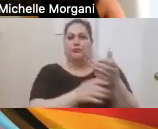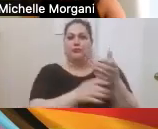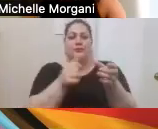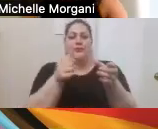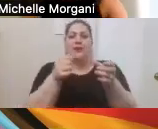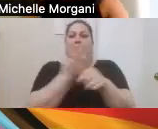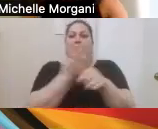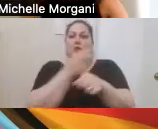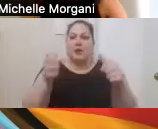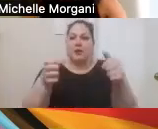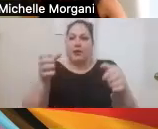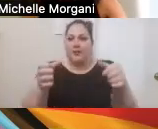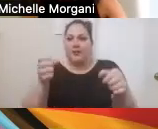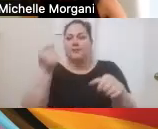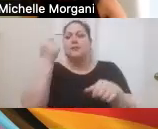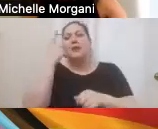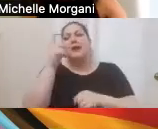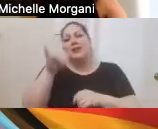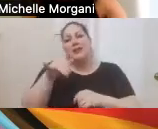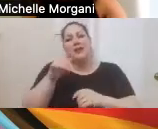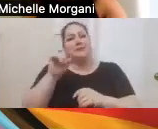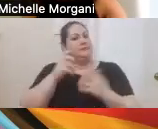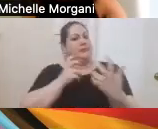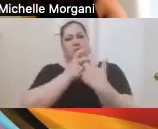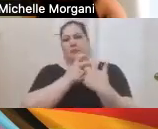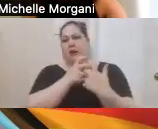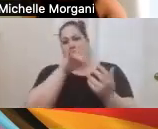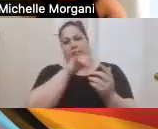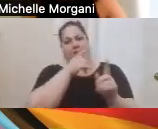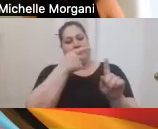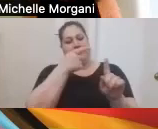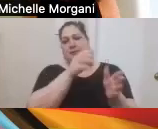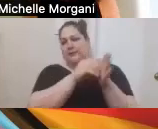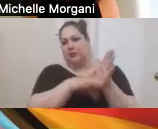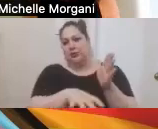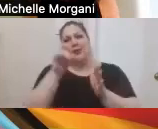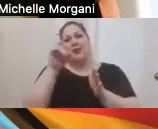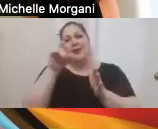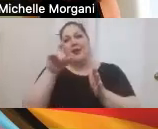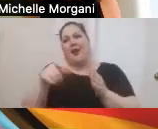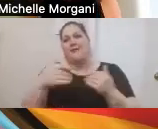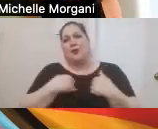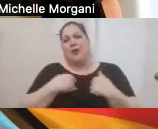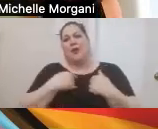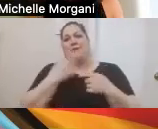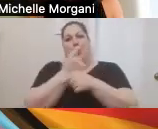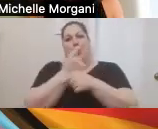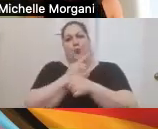They would have to have the appropriate thumb mobility and have hands that were big enough